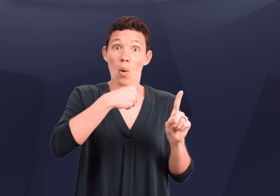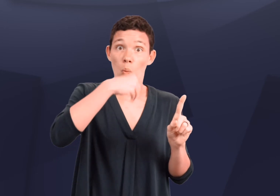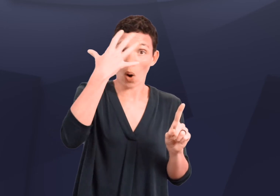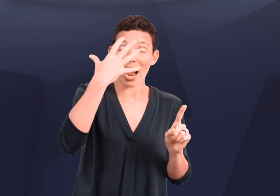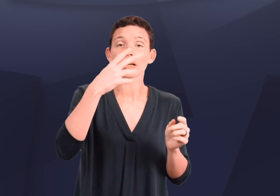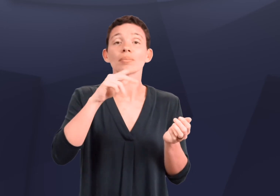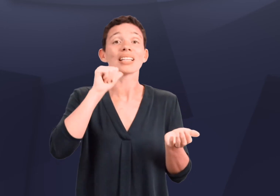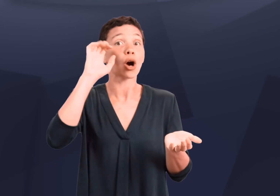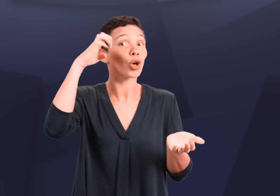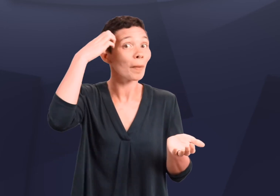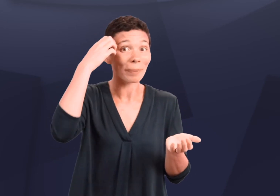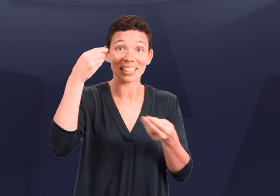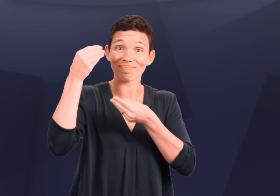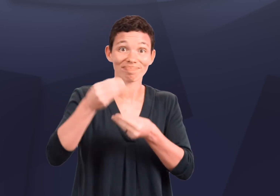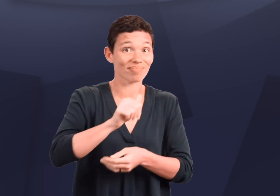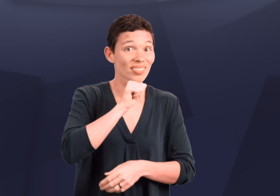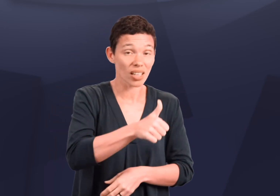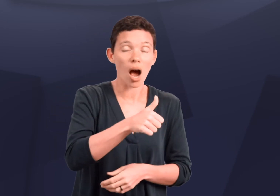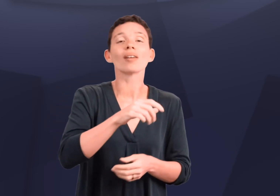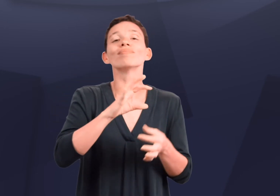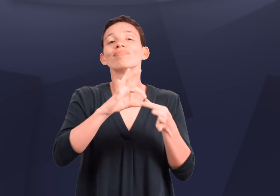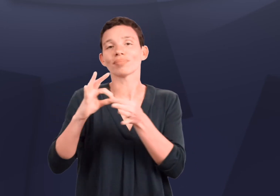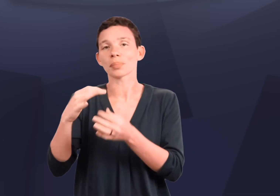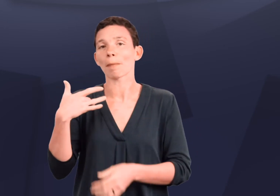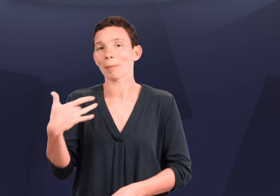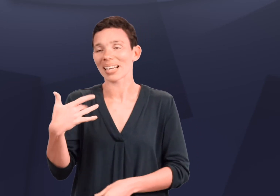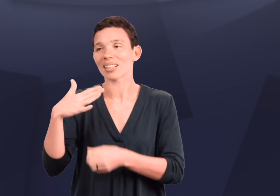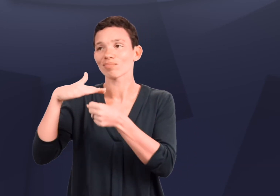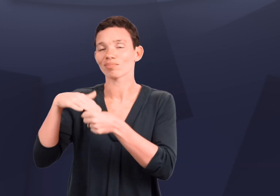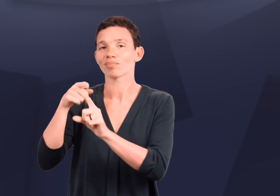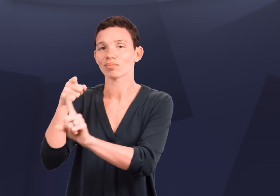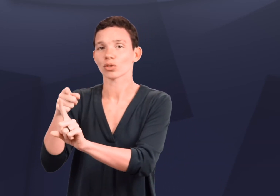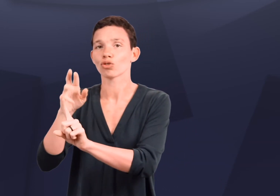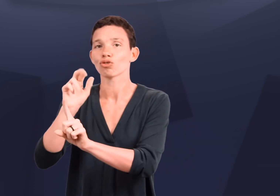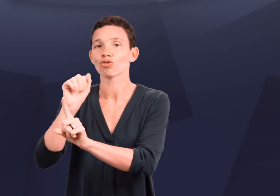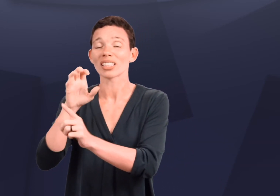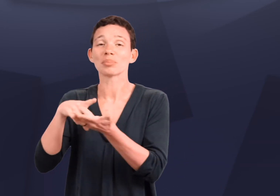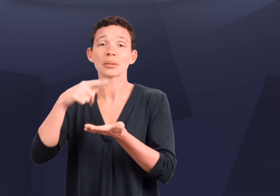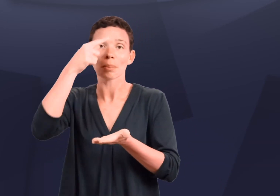Those people not born of European descent or white skin are those that are often oppressed,